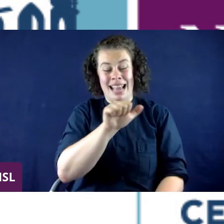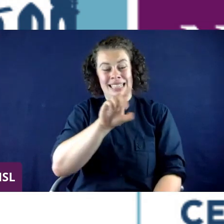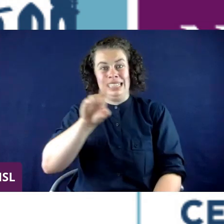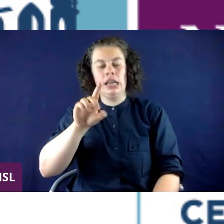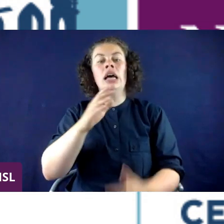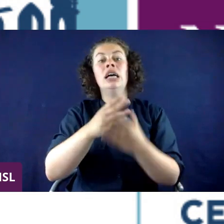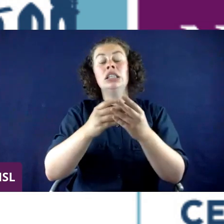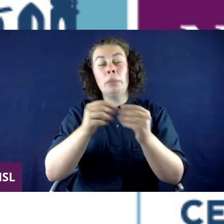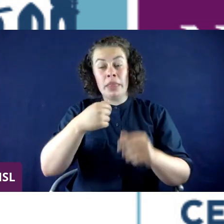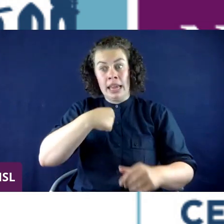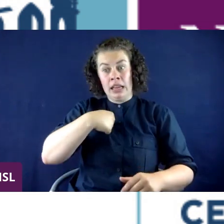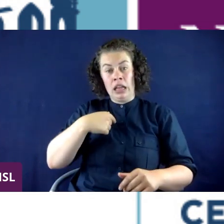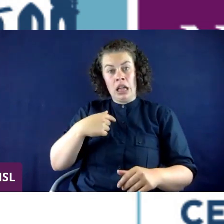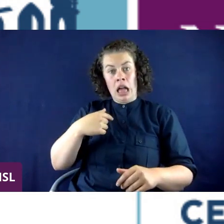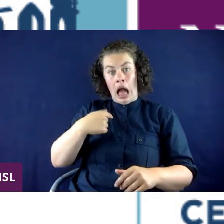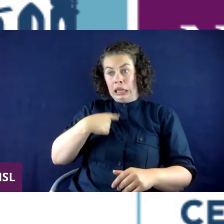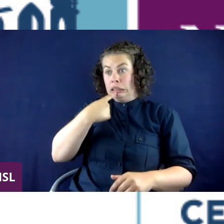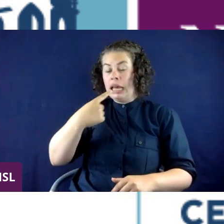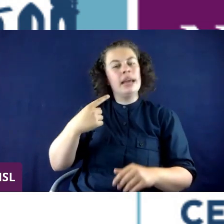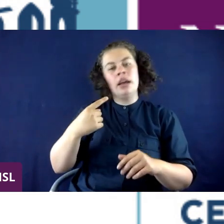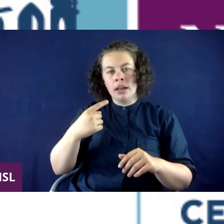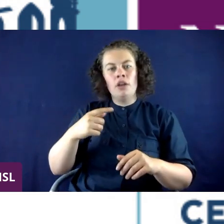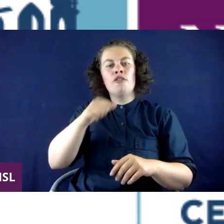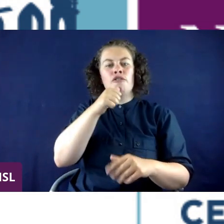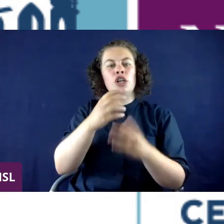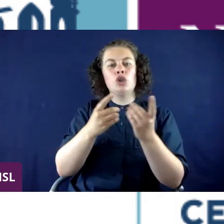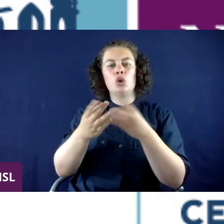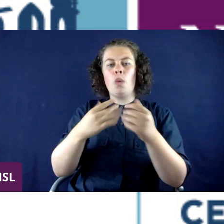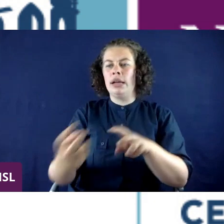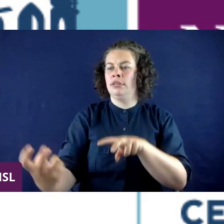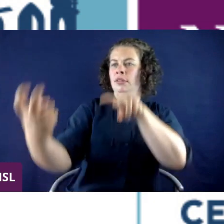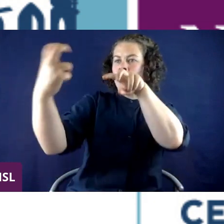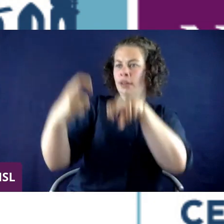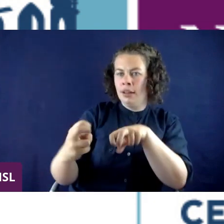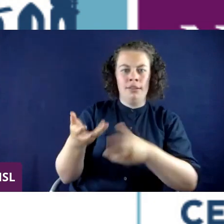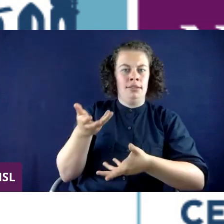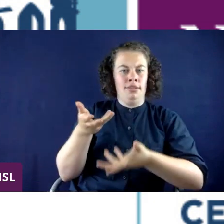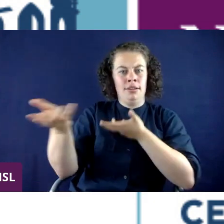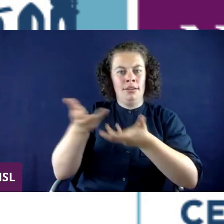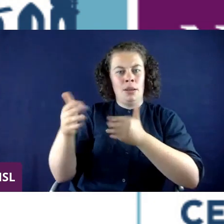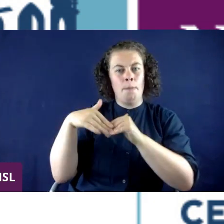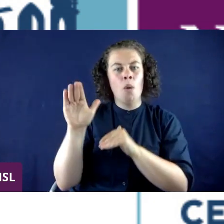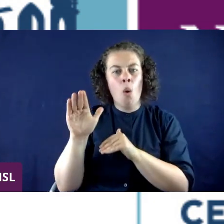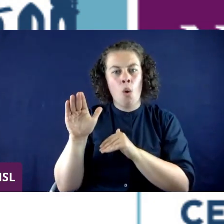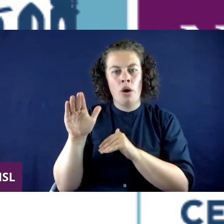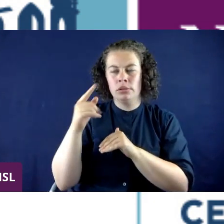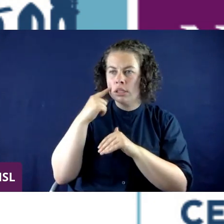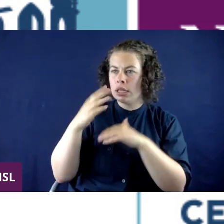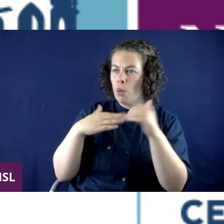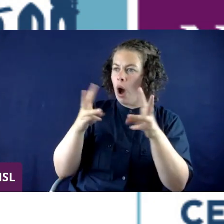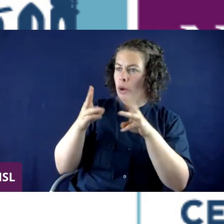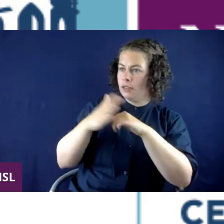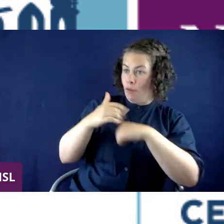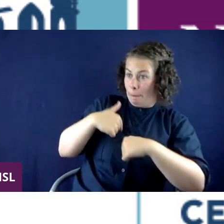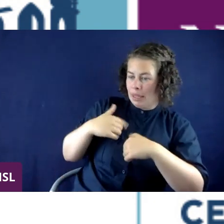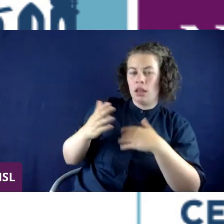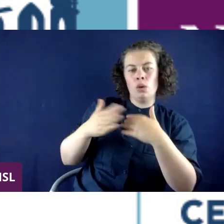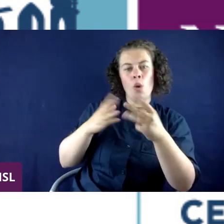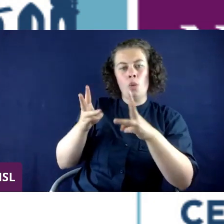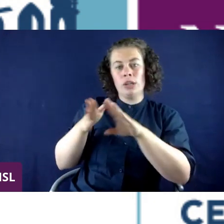And I think sitting down and listening first so that allies know you are into sectional, you have empathy, and that is extremely important for